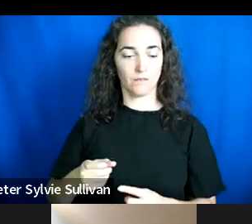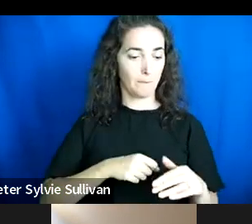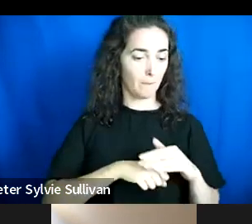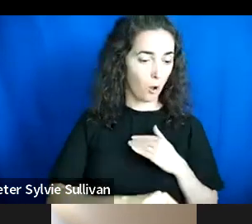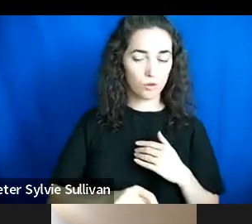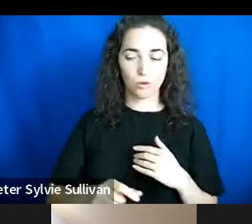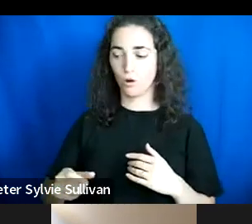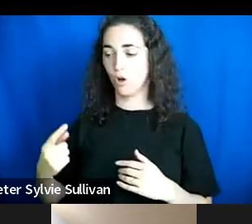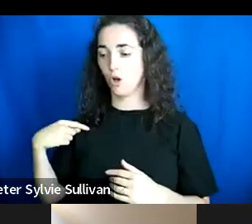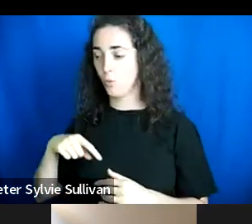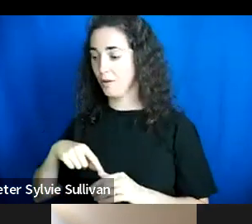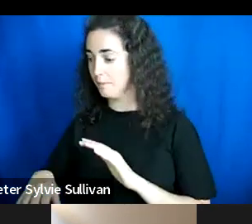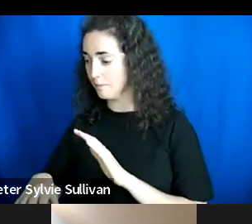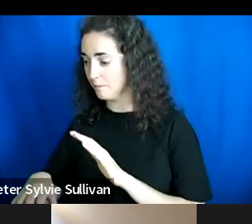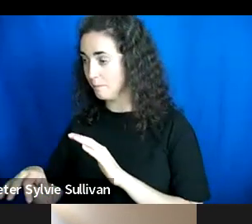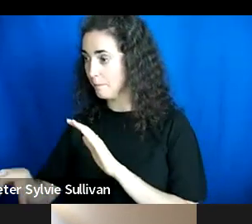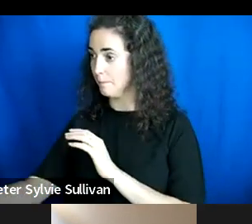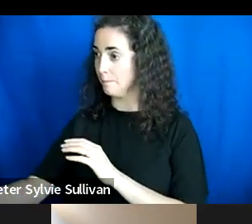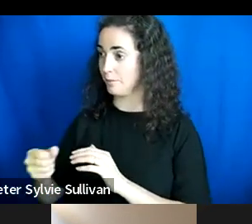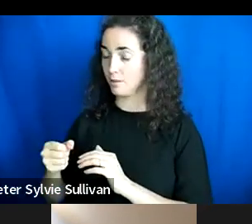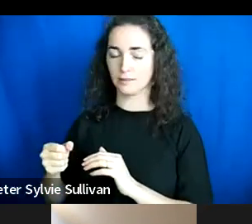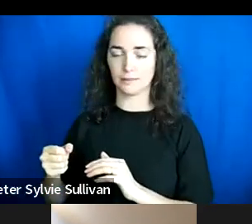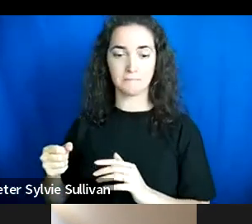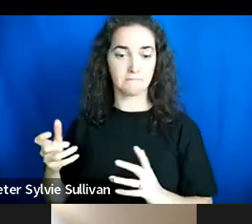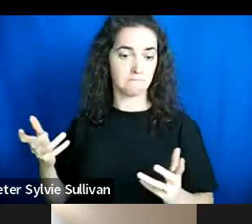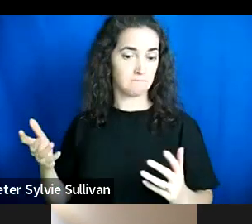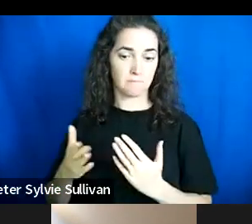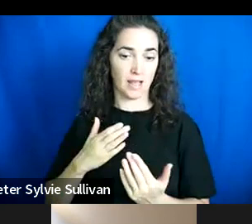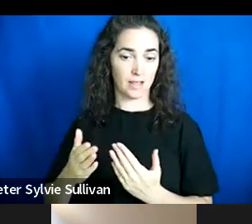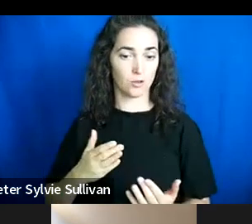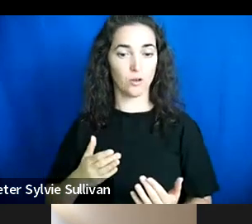We are equipped for this because it takes a pressure kind of person.